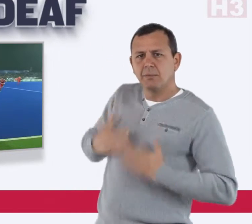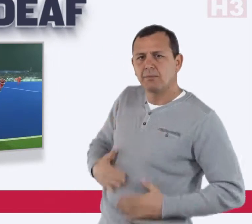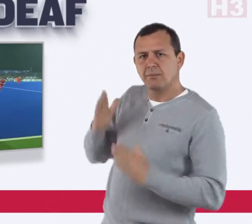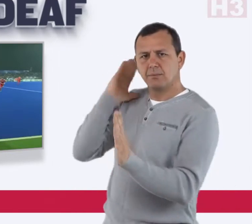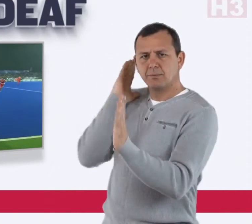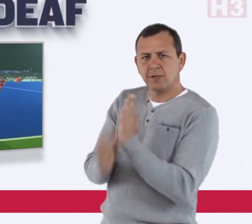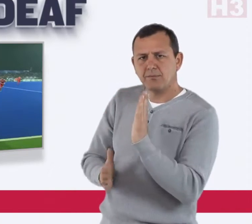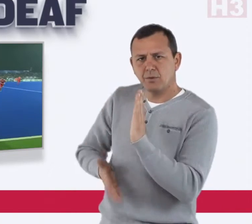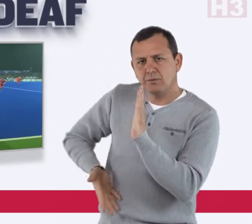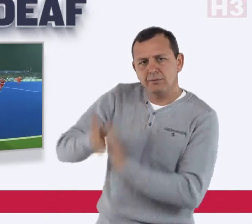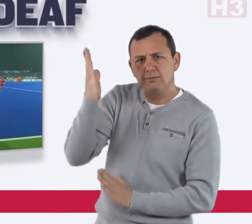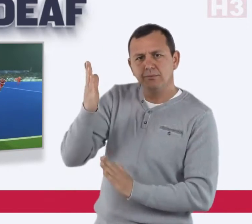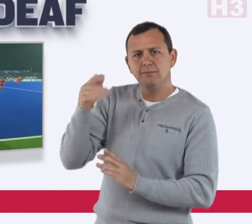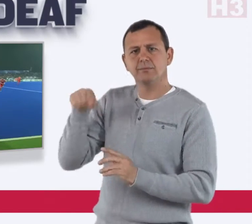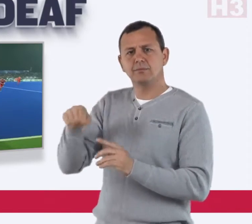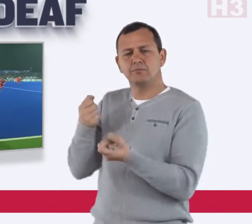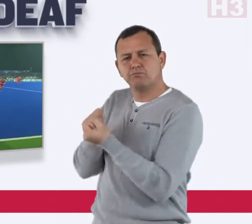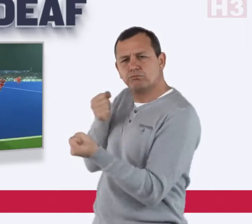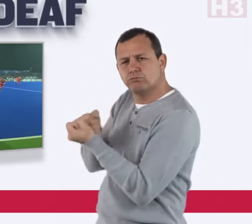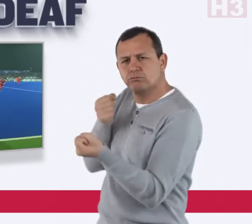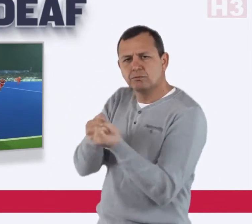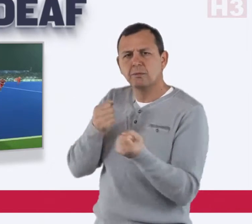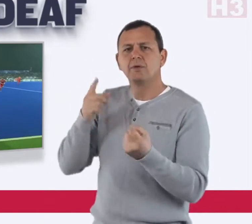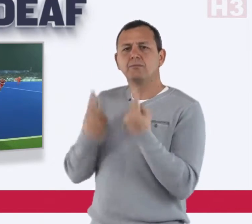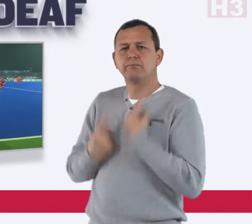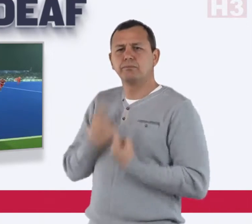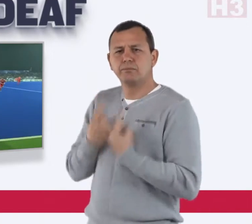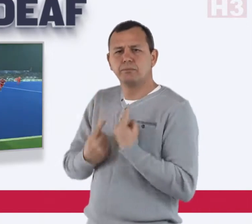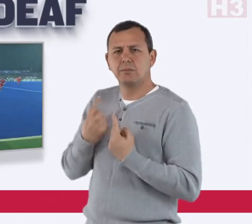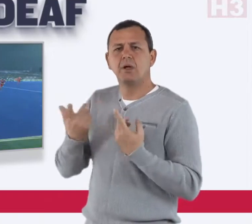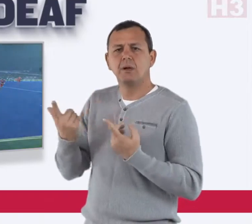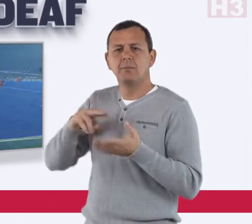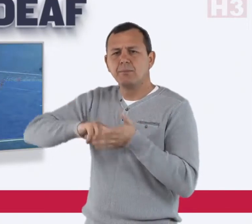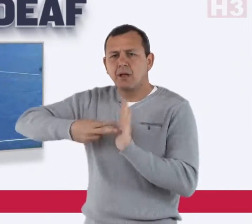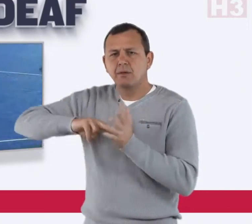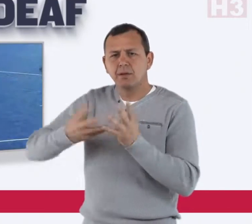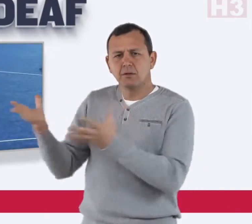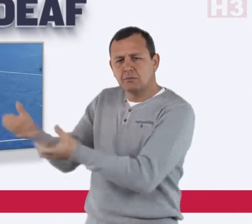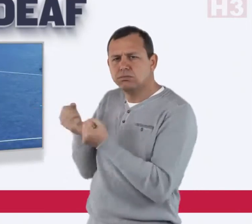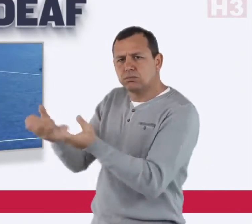rights is supporting Anwar’s cause, and plans to